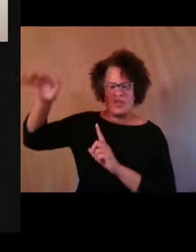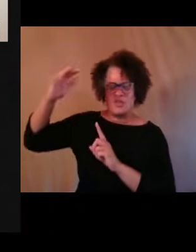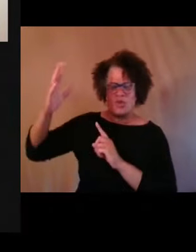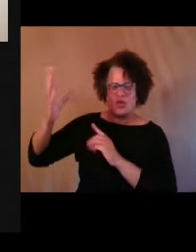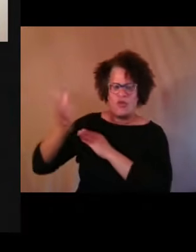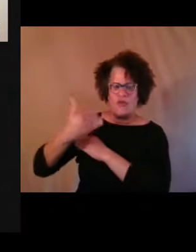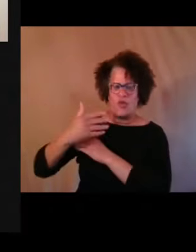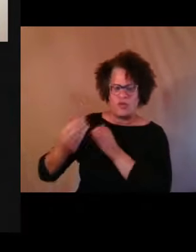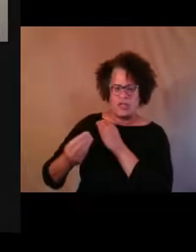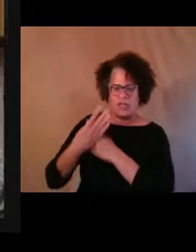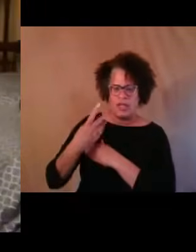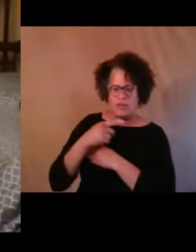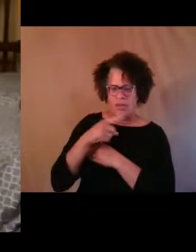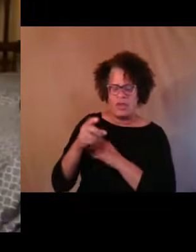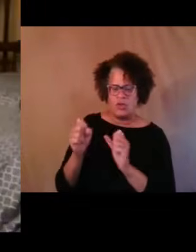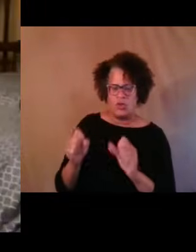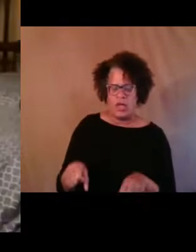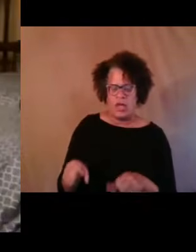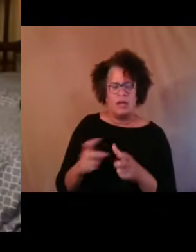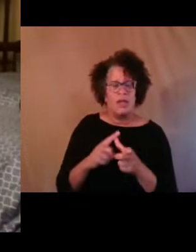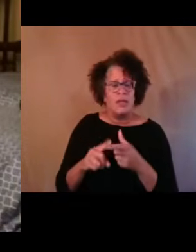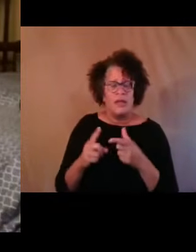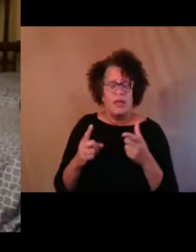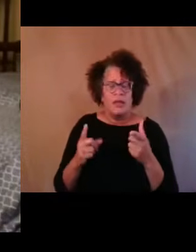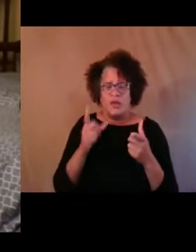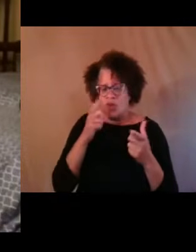on you and you may not even have control over that.